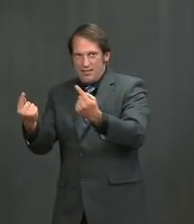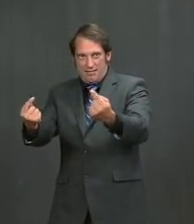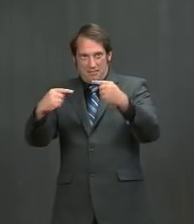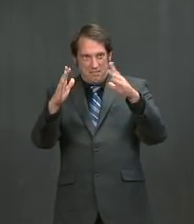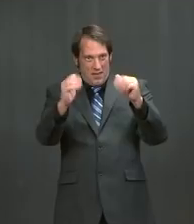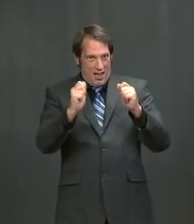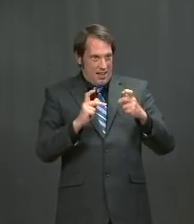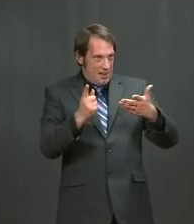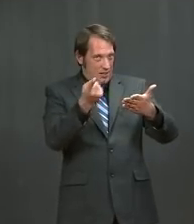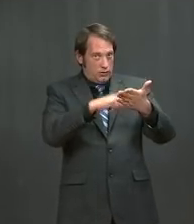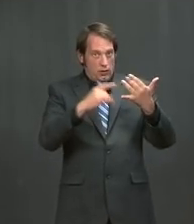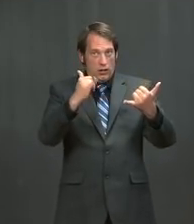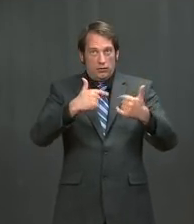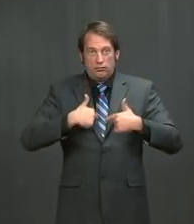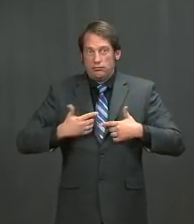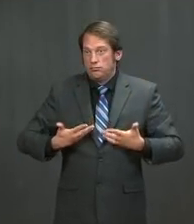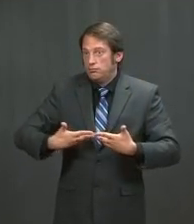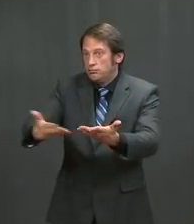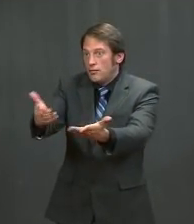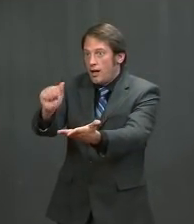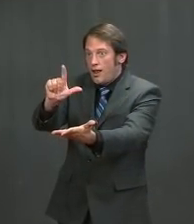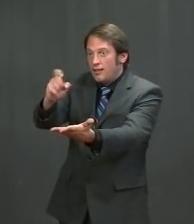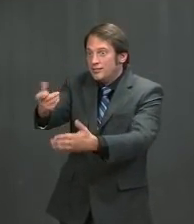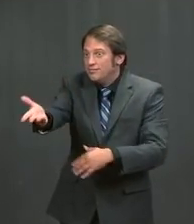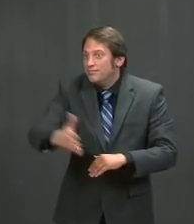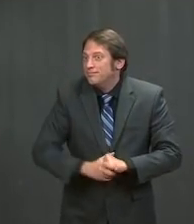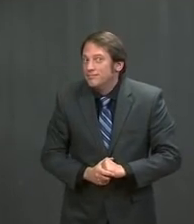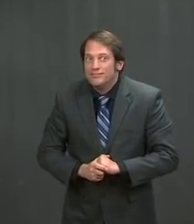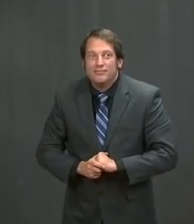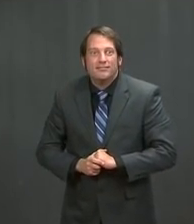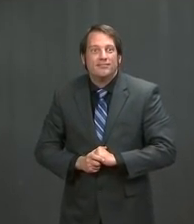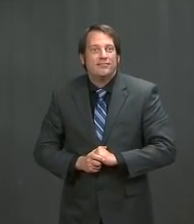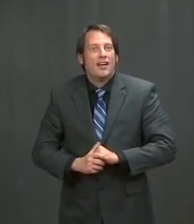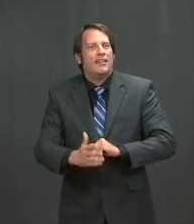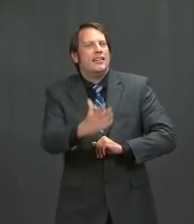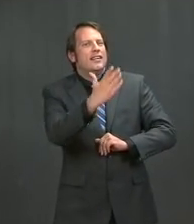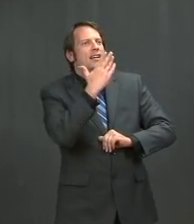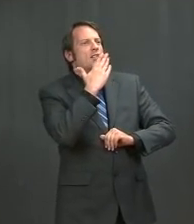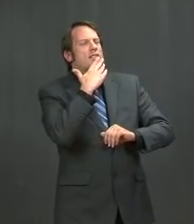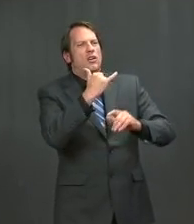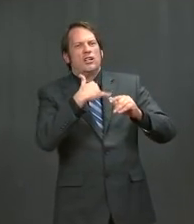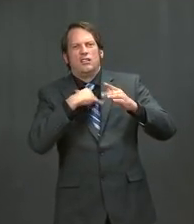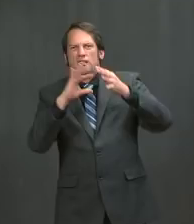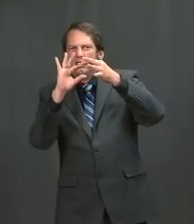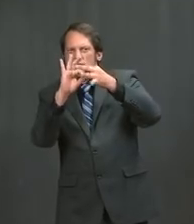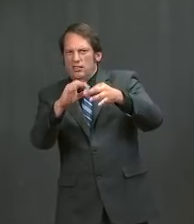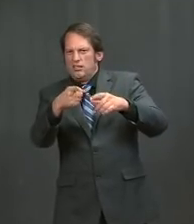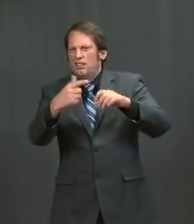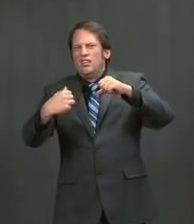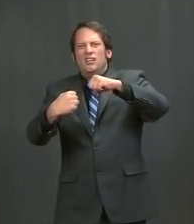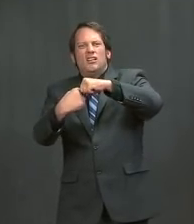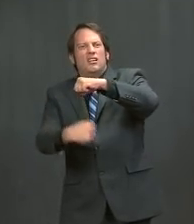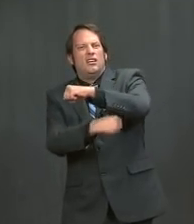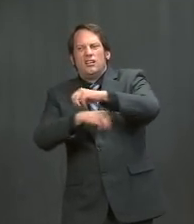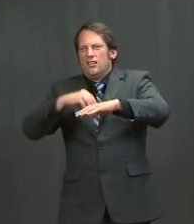The Press: Great, thanks. I have a couple of questions on the infrastructure and jobs plan, and then one item for immigration. Ms. Psaki: Okay.